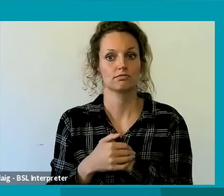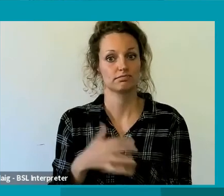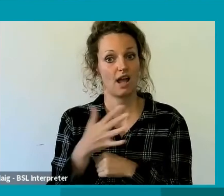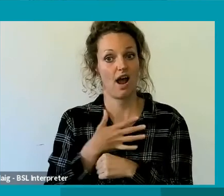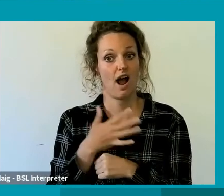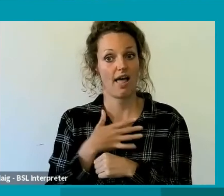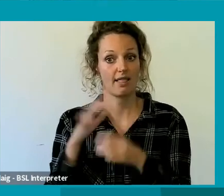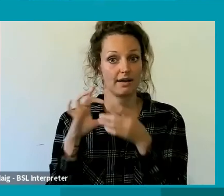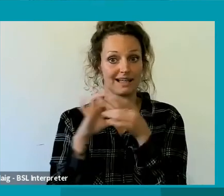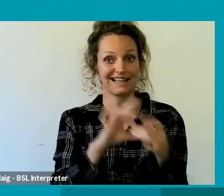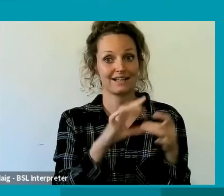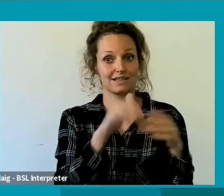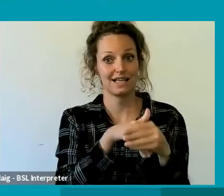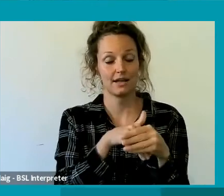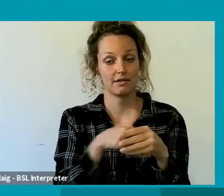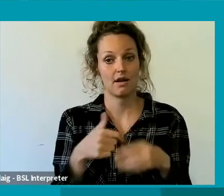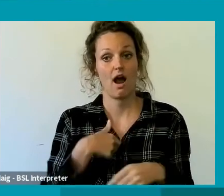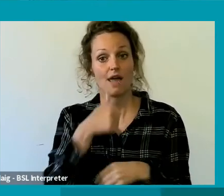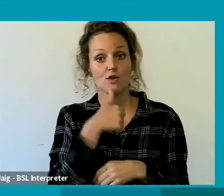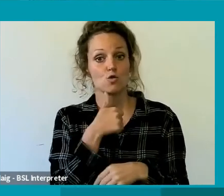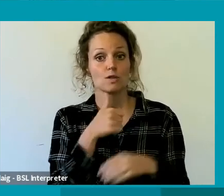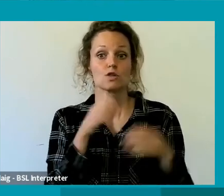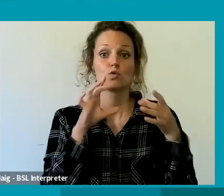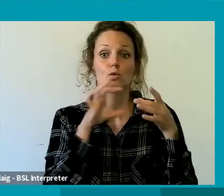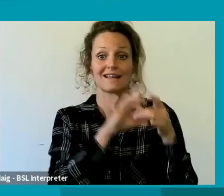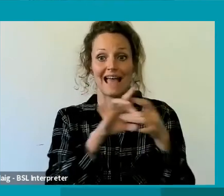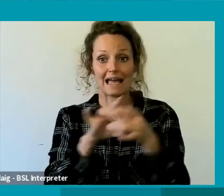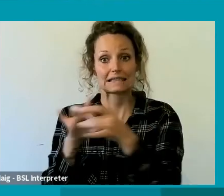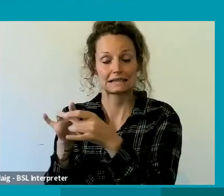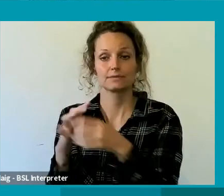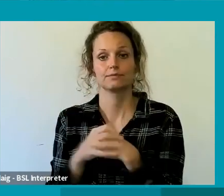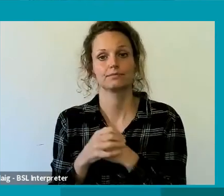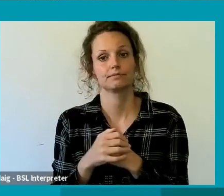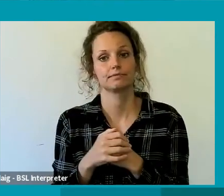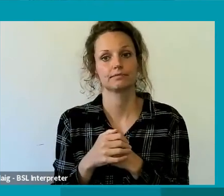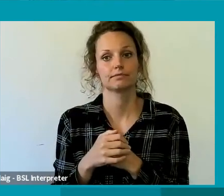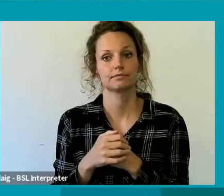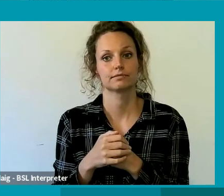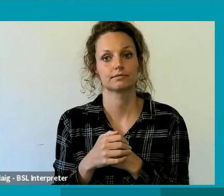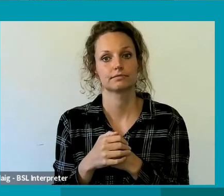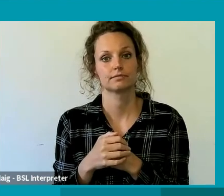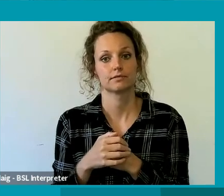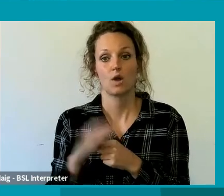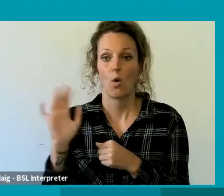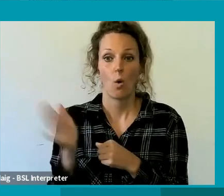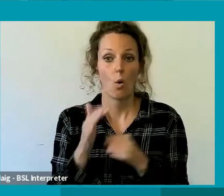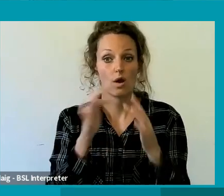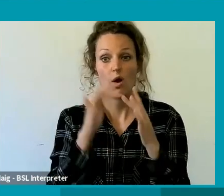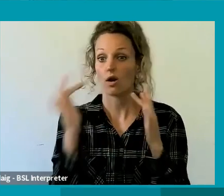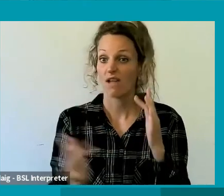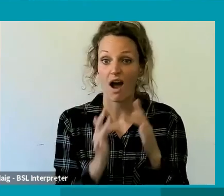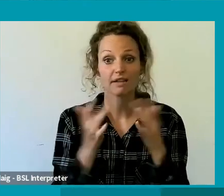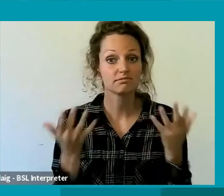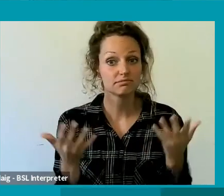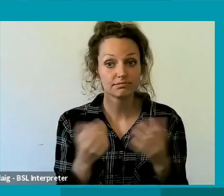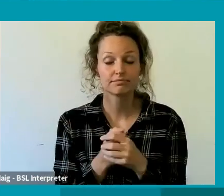I I use it to connect I. I'm totally aware that we're all. It's all digital and you know we were